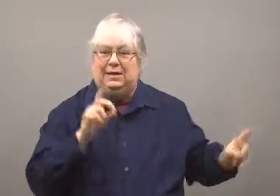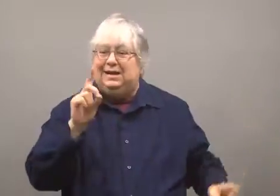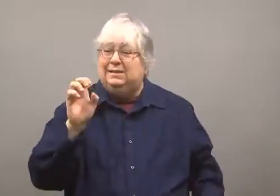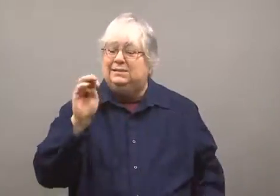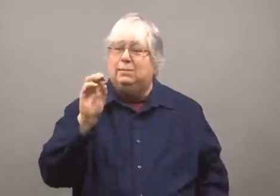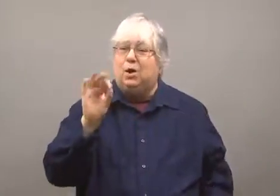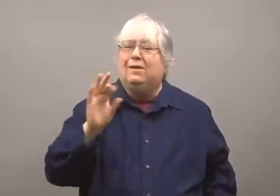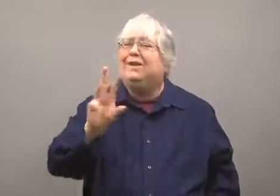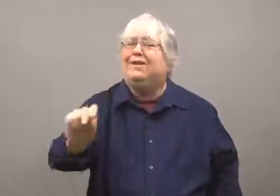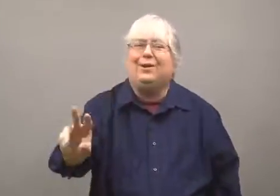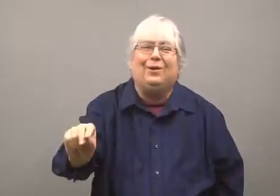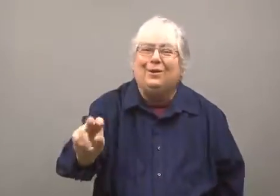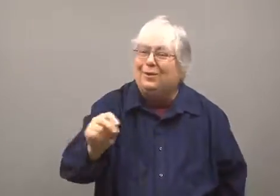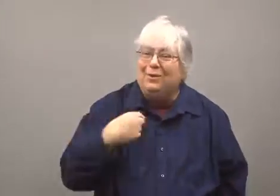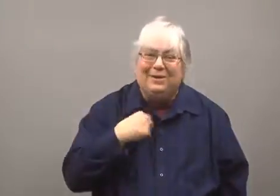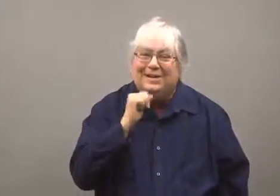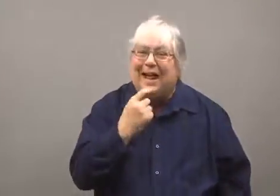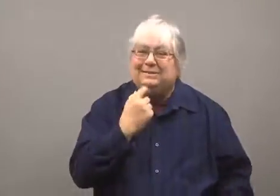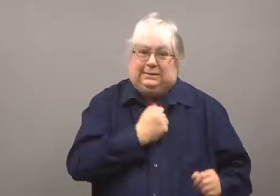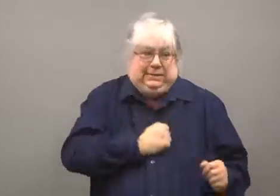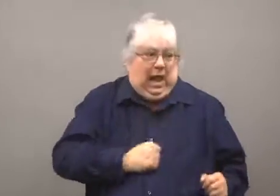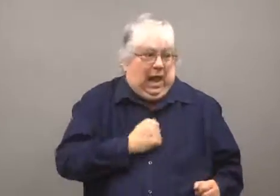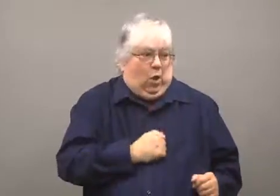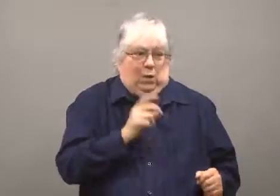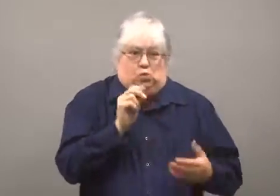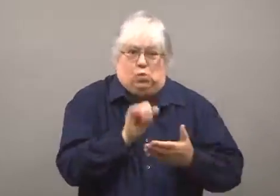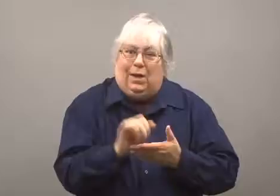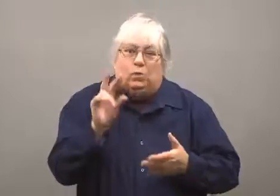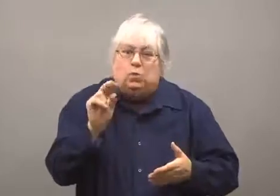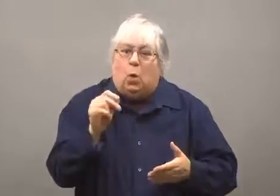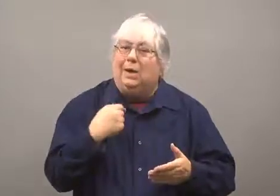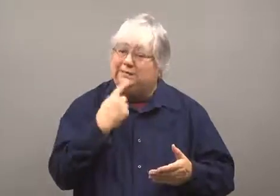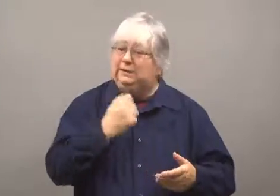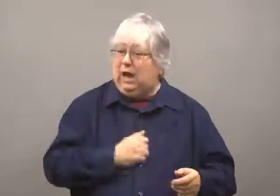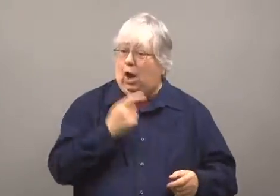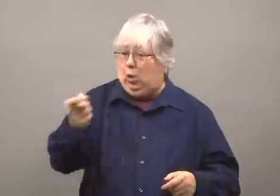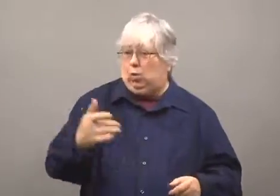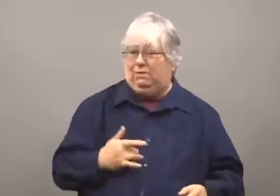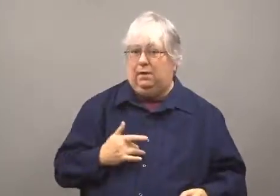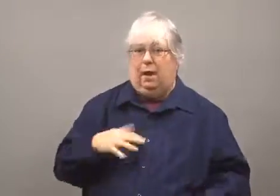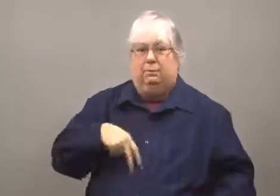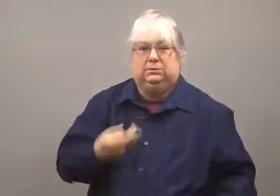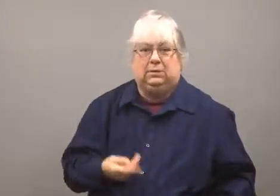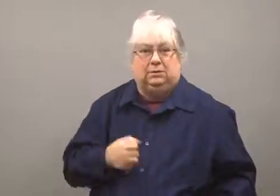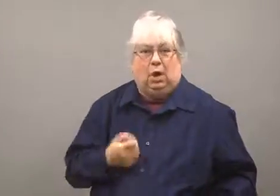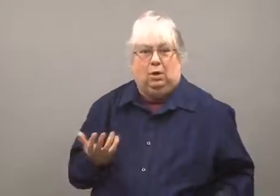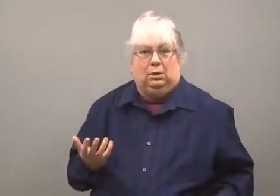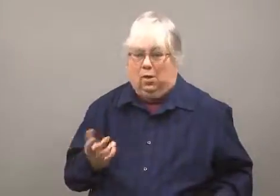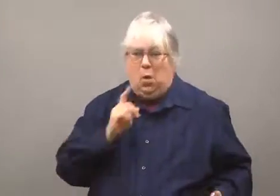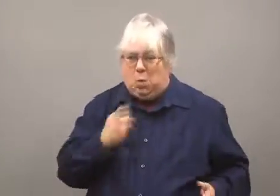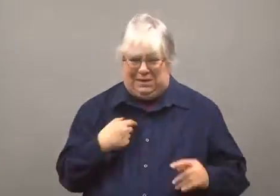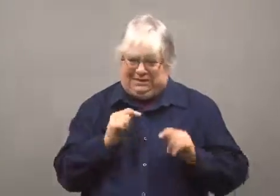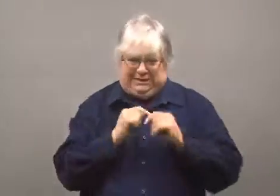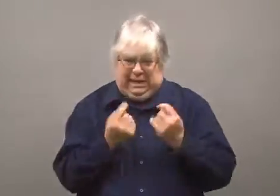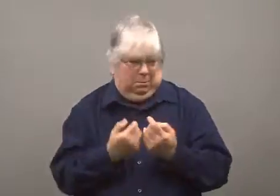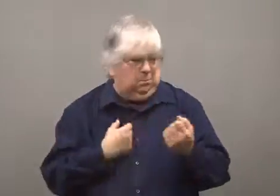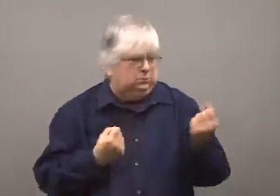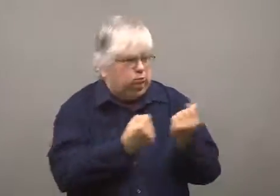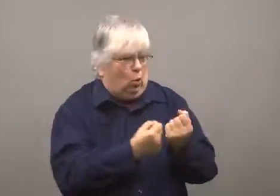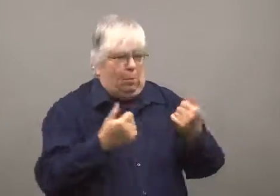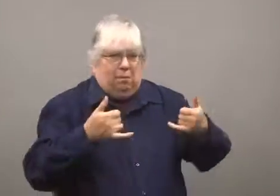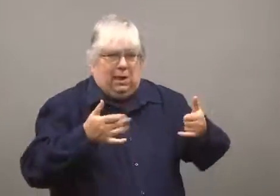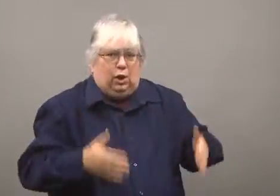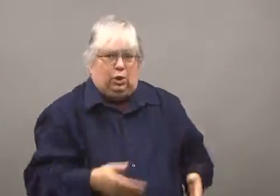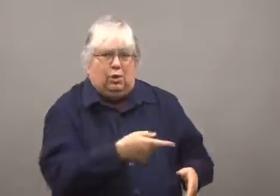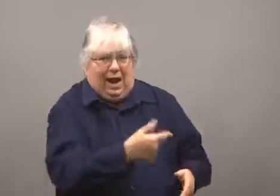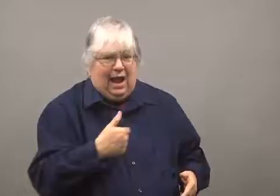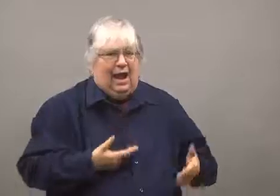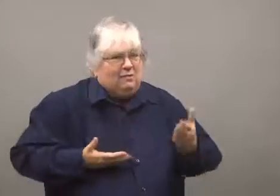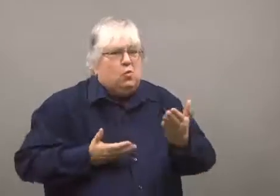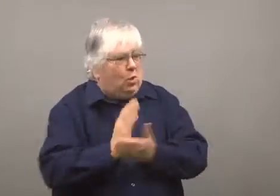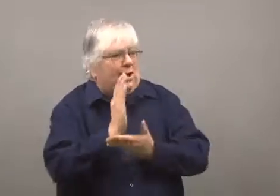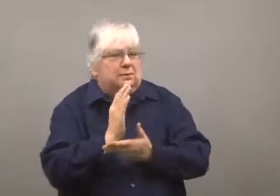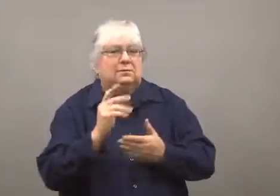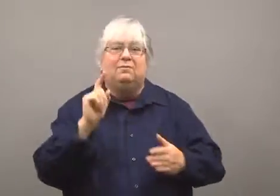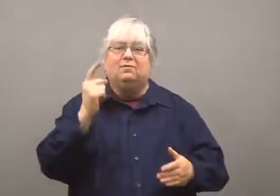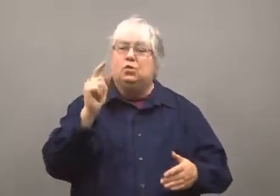Demoff said he wasn't apologizing, he was just saying he was sorry they were upset about it.